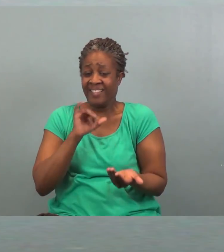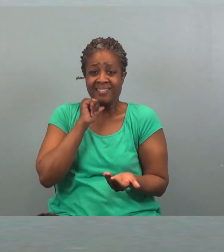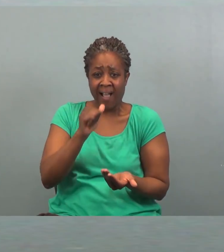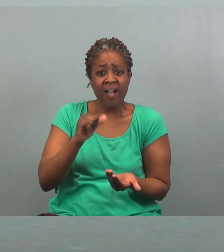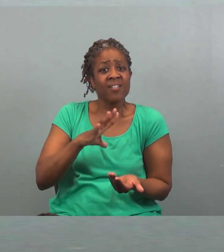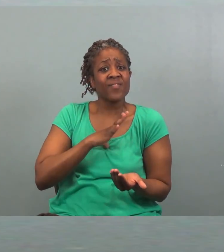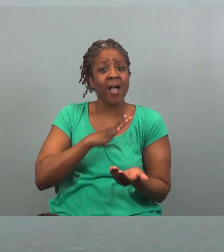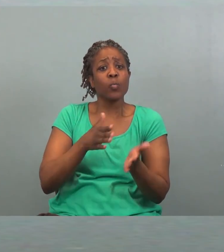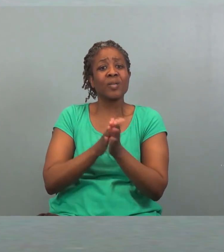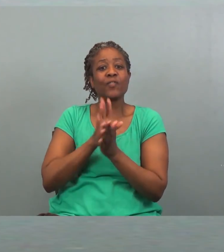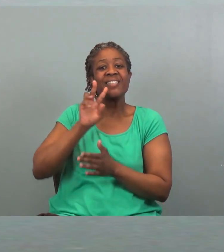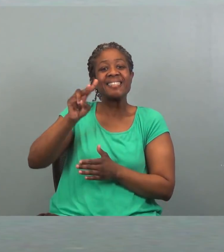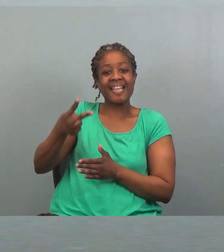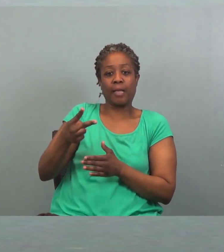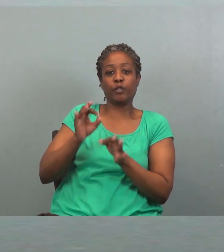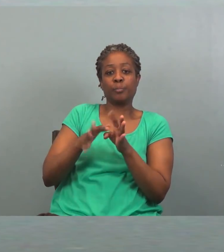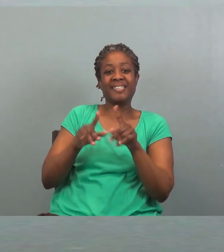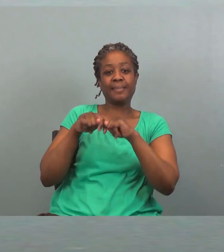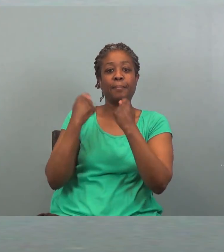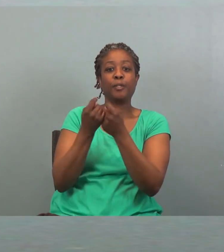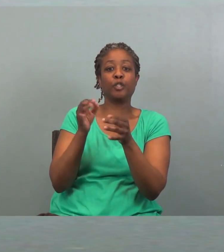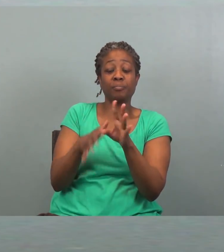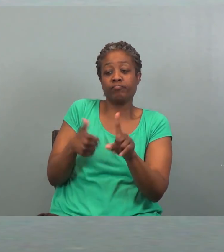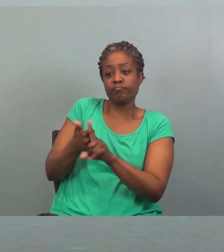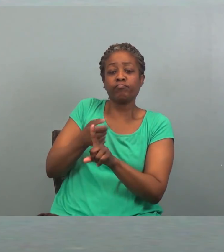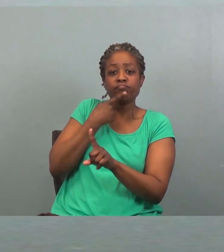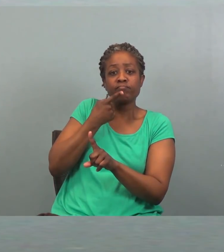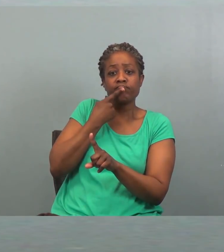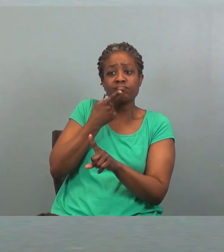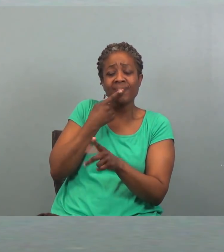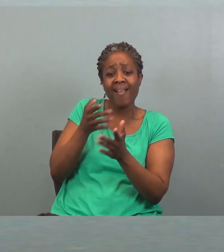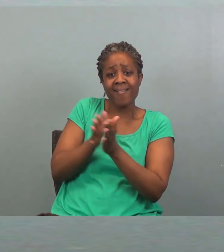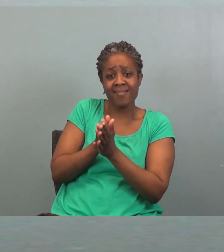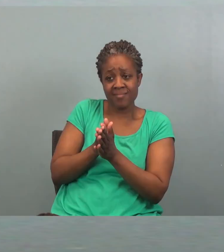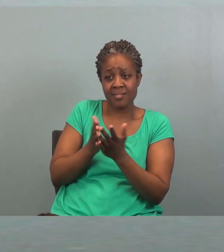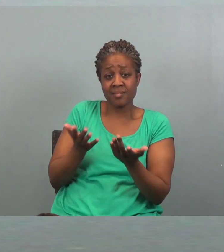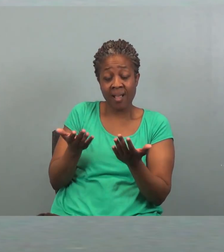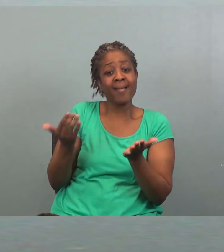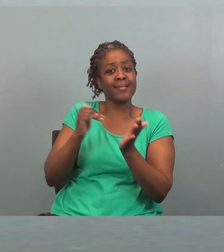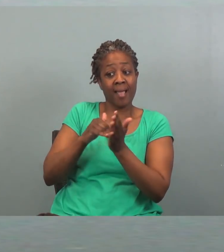In this case, feel free to request a hearing interpreter to team with you on the assignment.